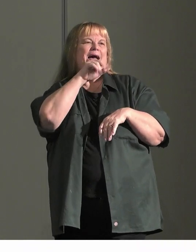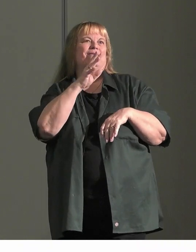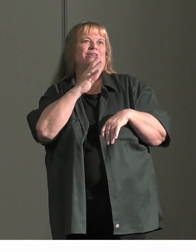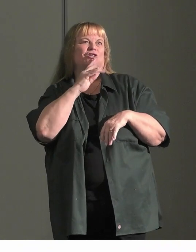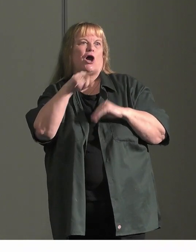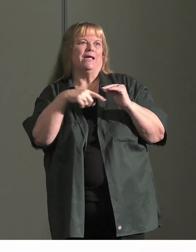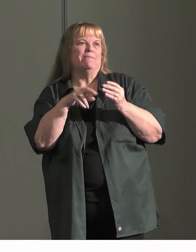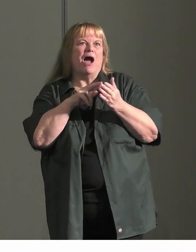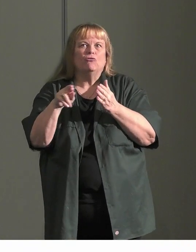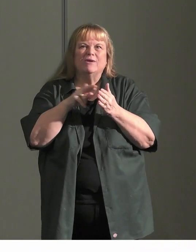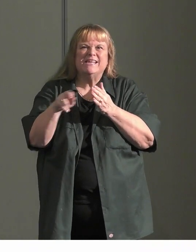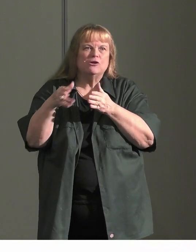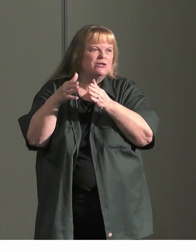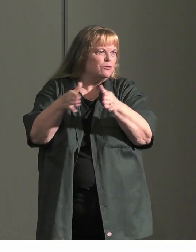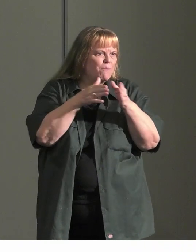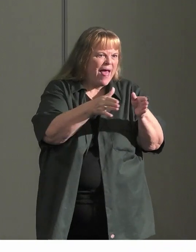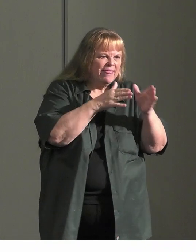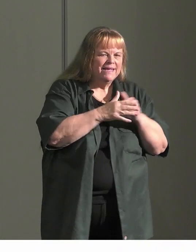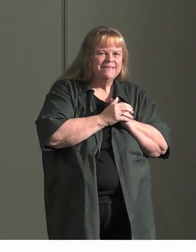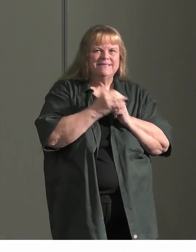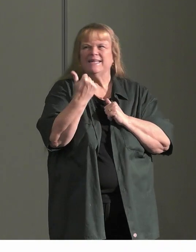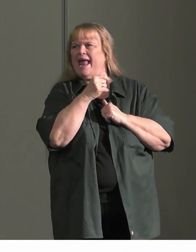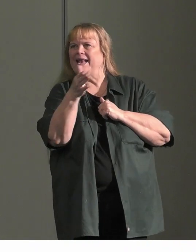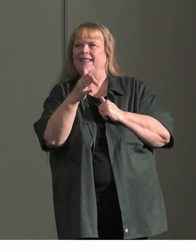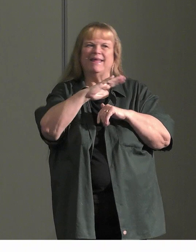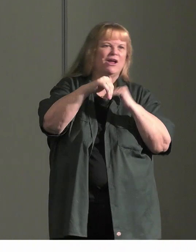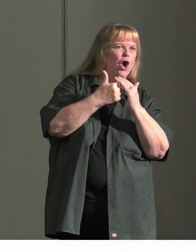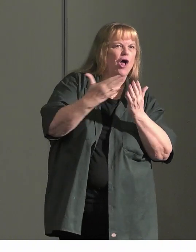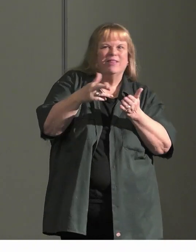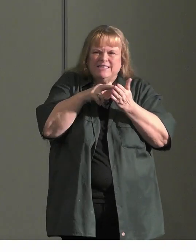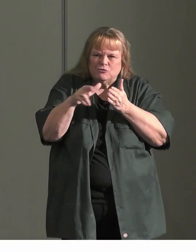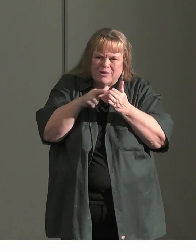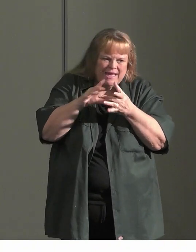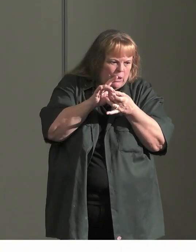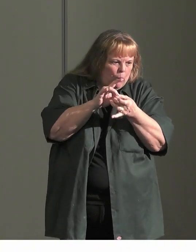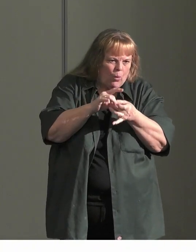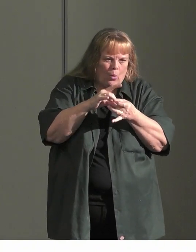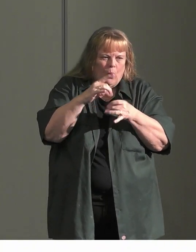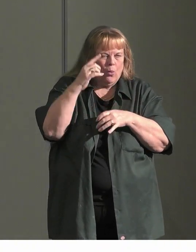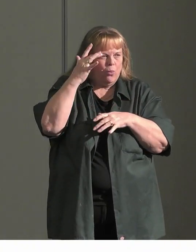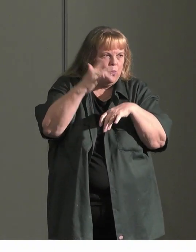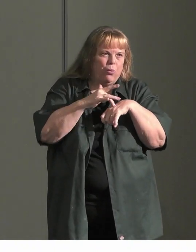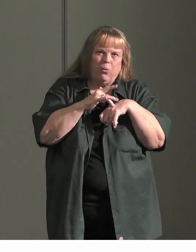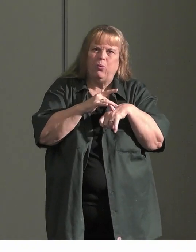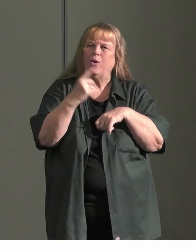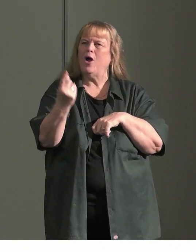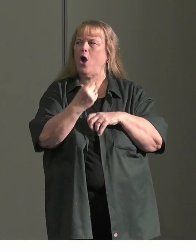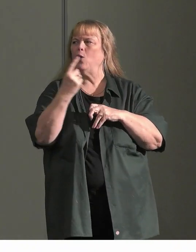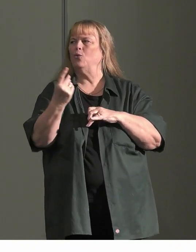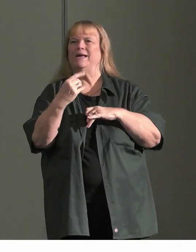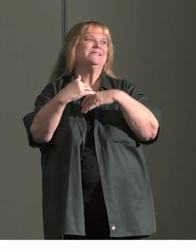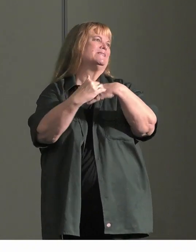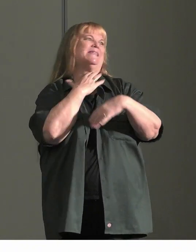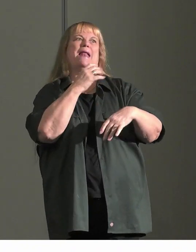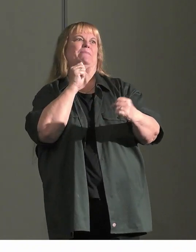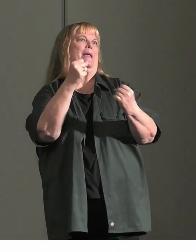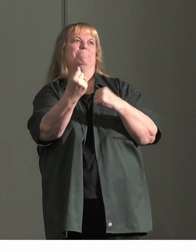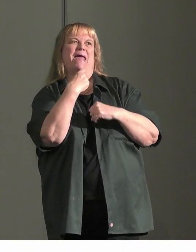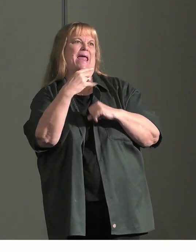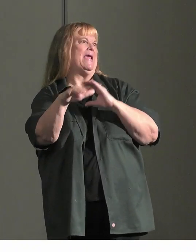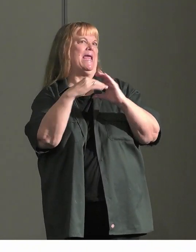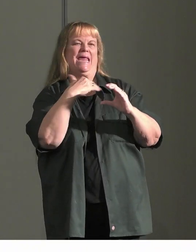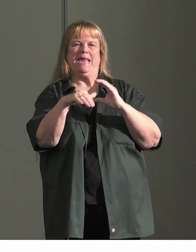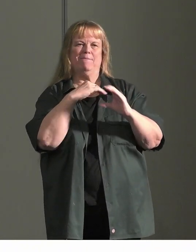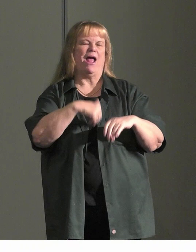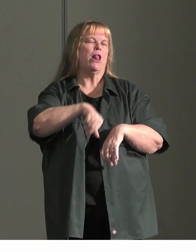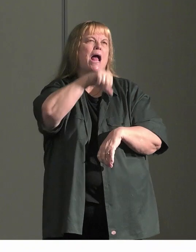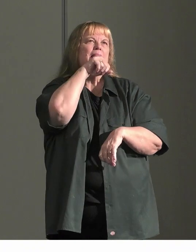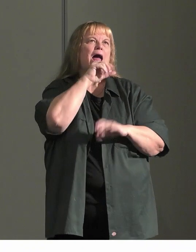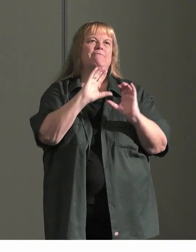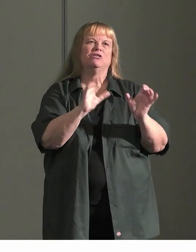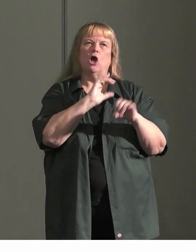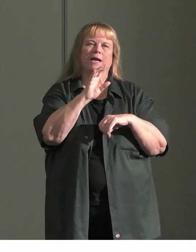research methodology. Anything research send me an email I love to chat about that.